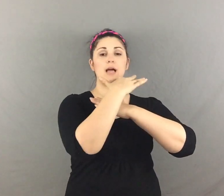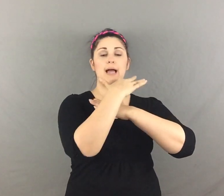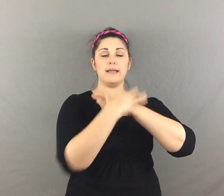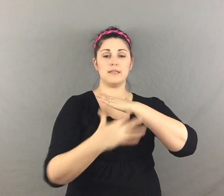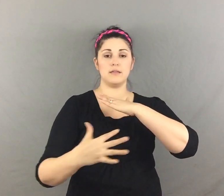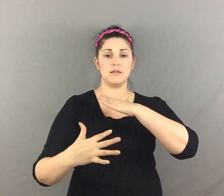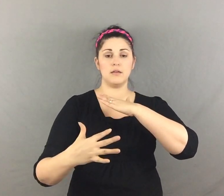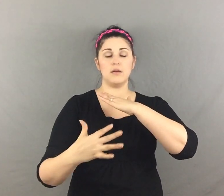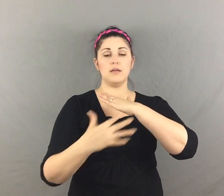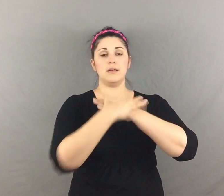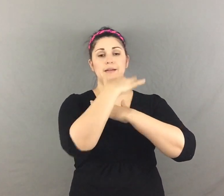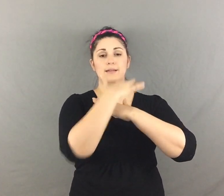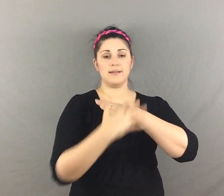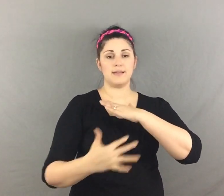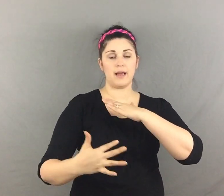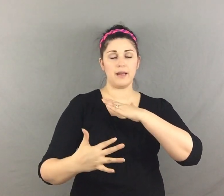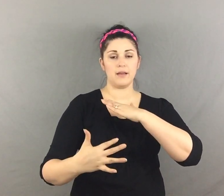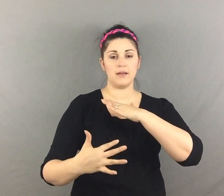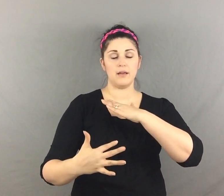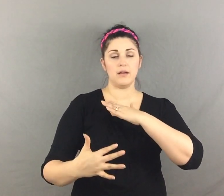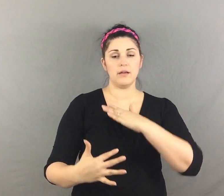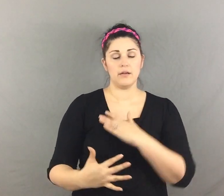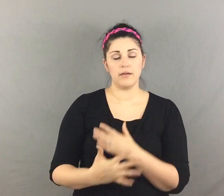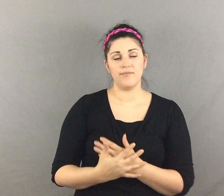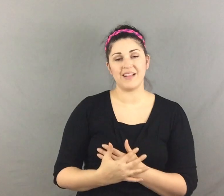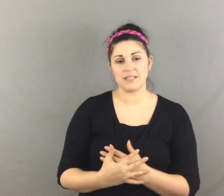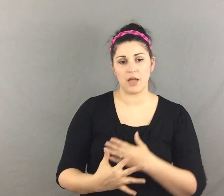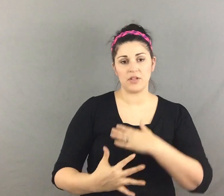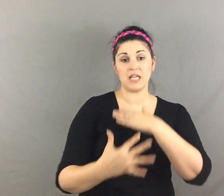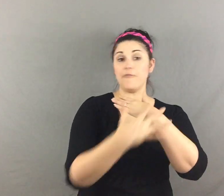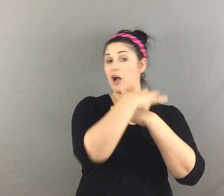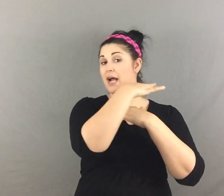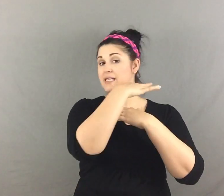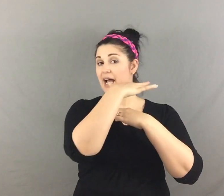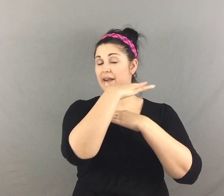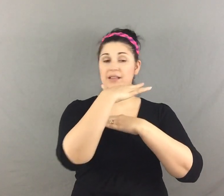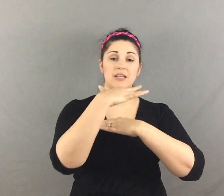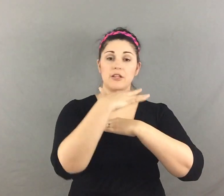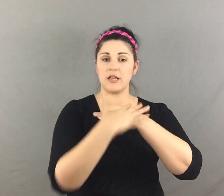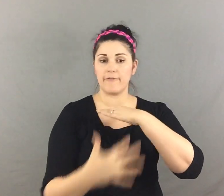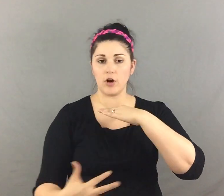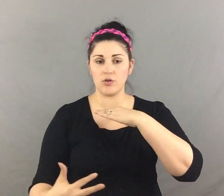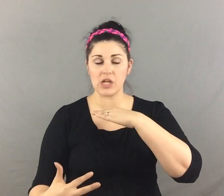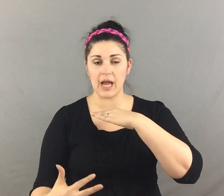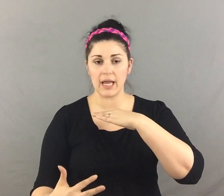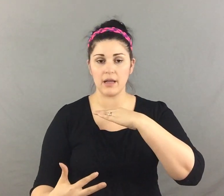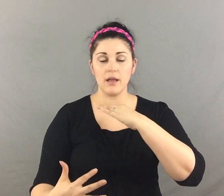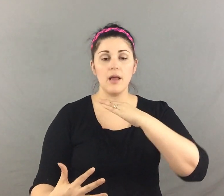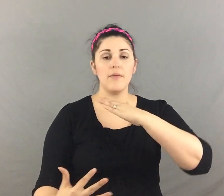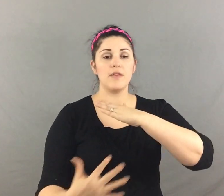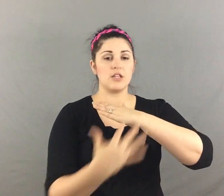tide tide. That's not the sign for high tide and that's not the same for low tide does.